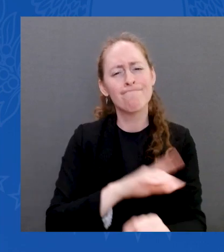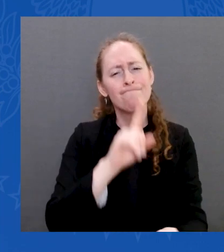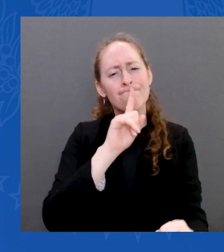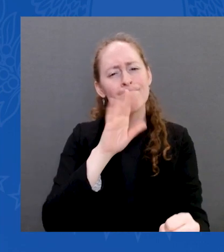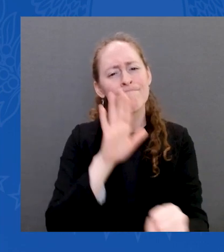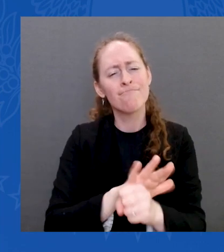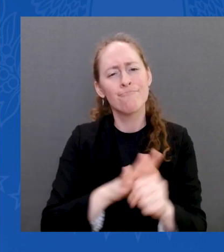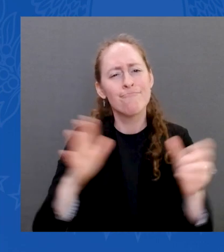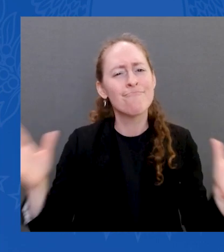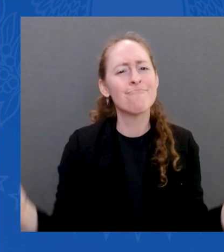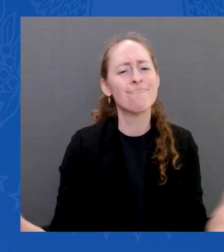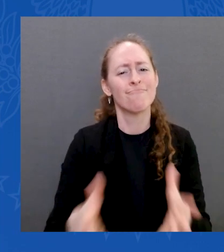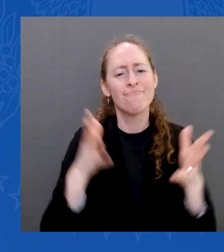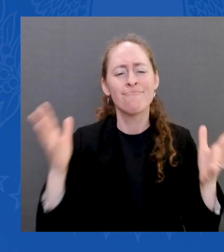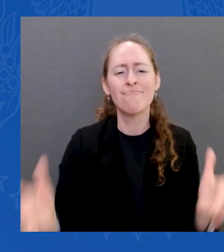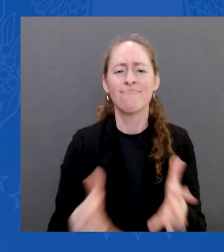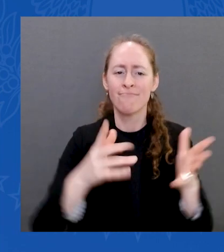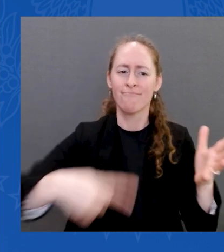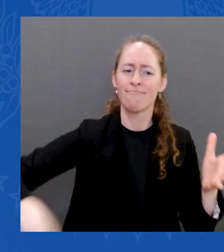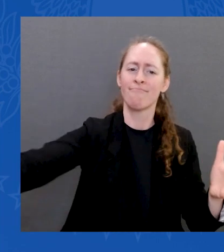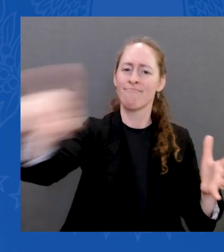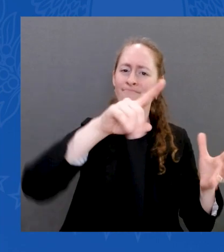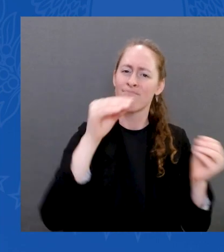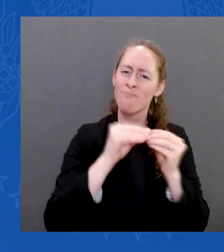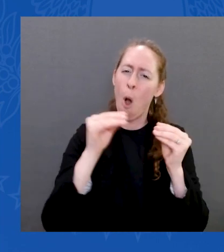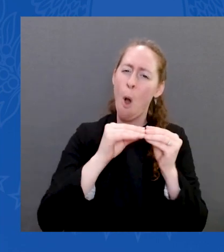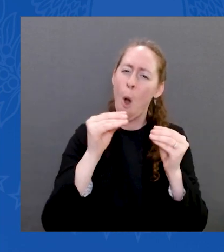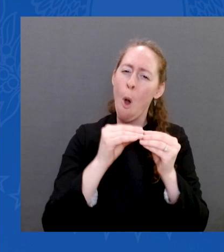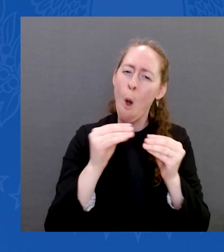I am truly blessed to be a part of a profession